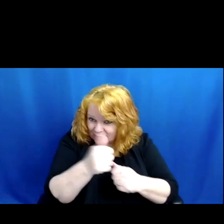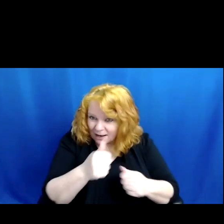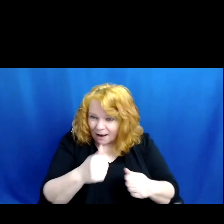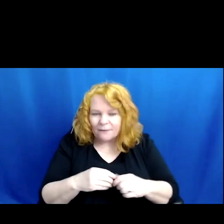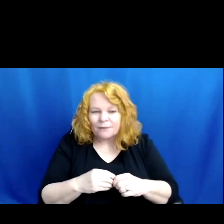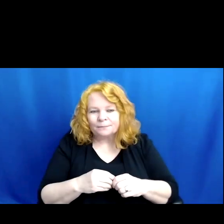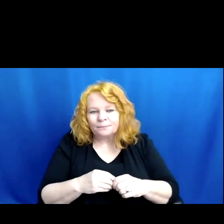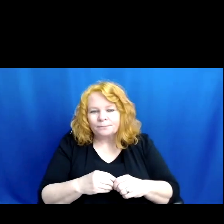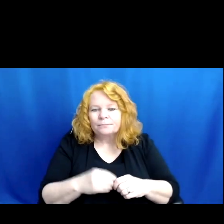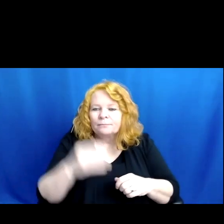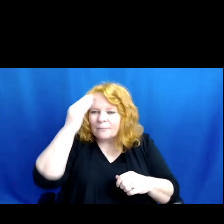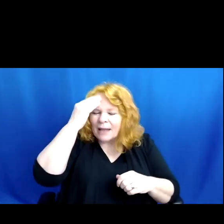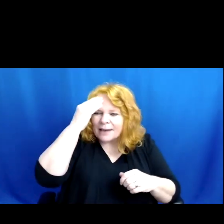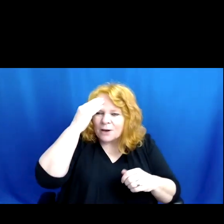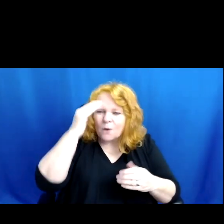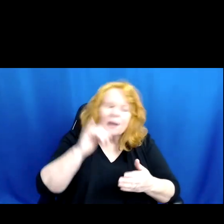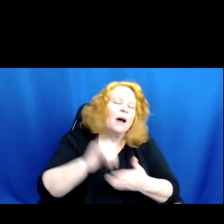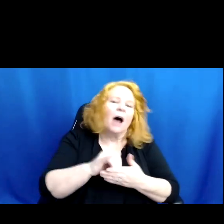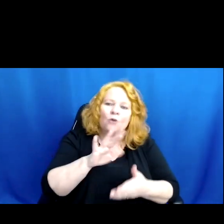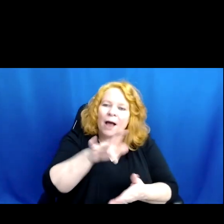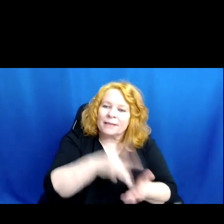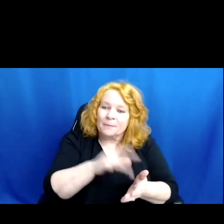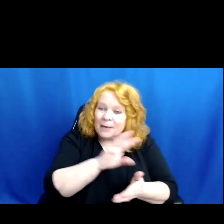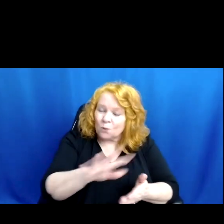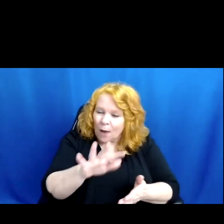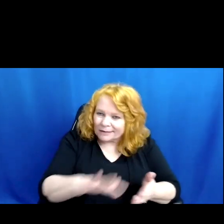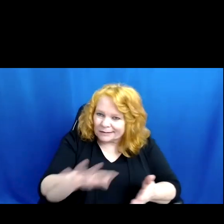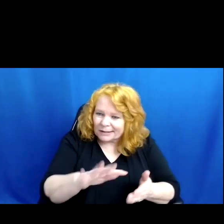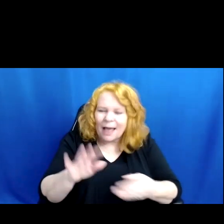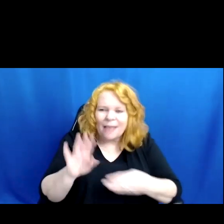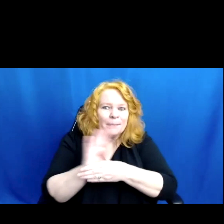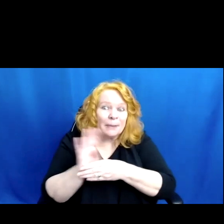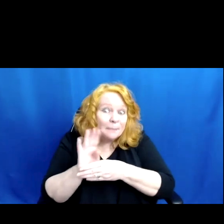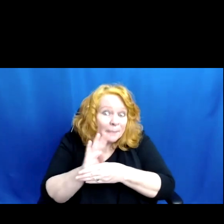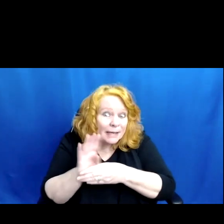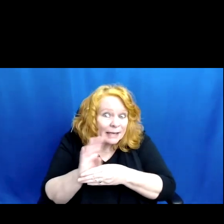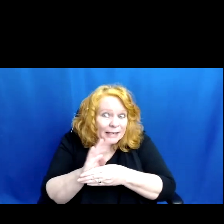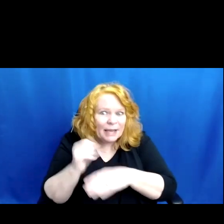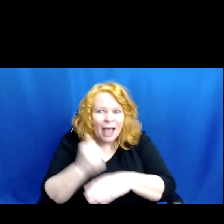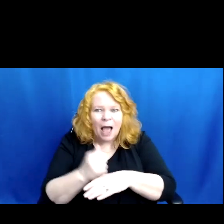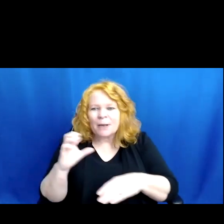programs across the Midwest states have been very busy preparing the craft boxes for you